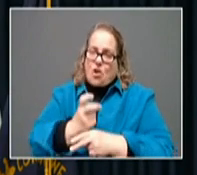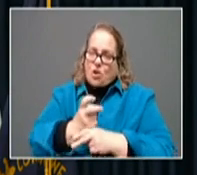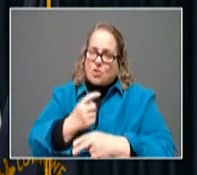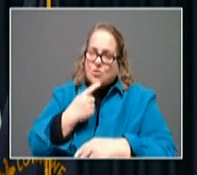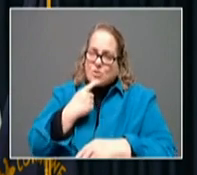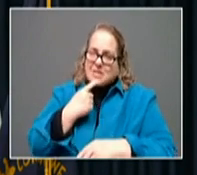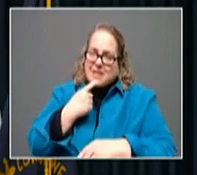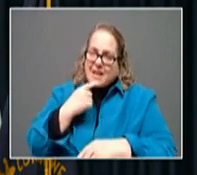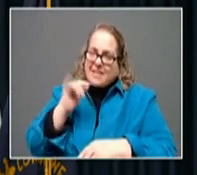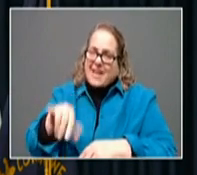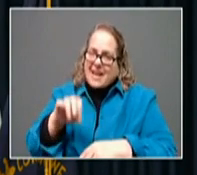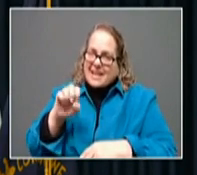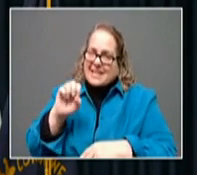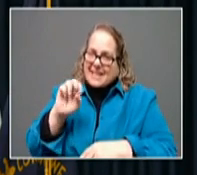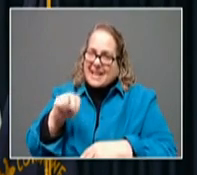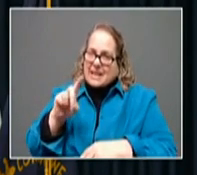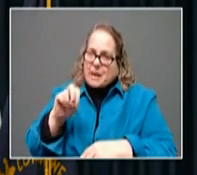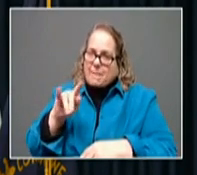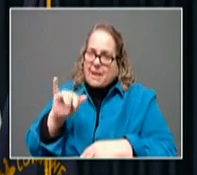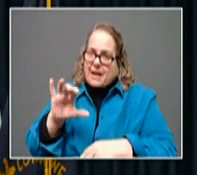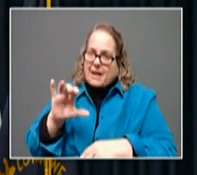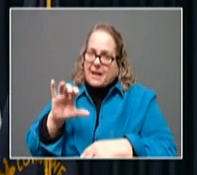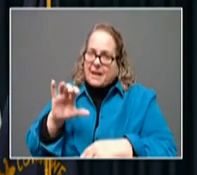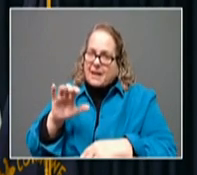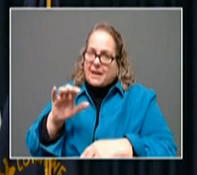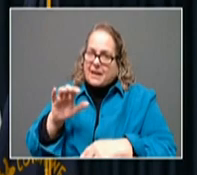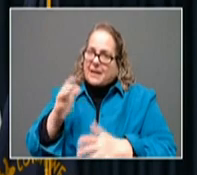one week april record. WF pl